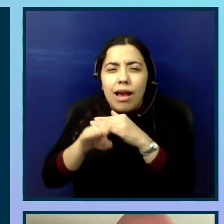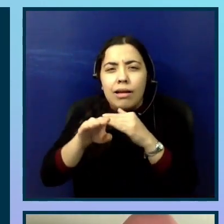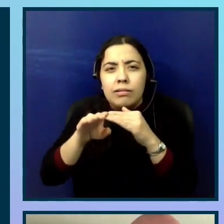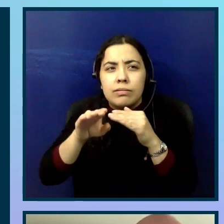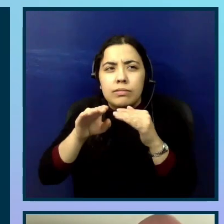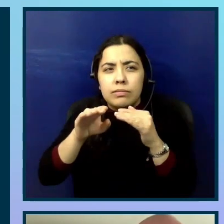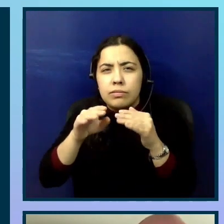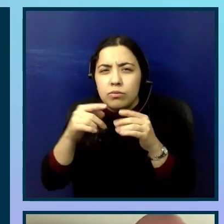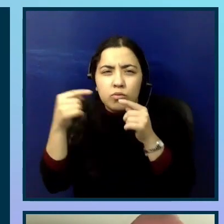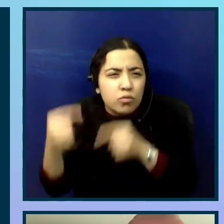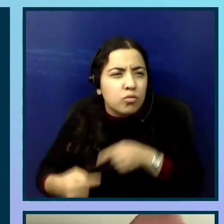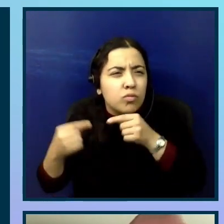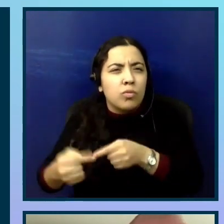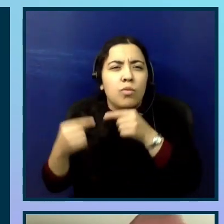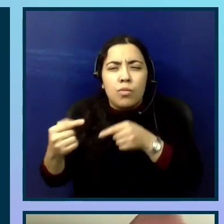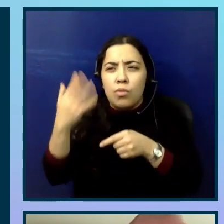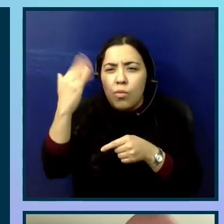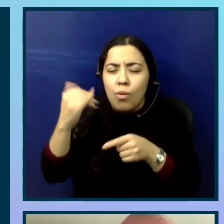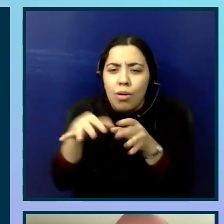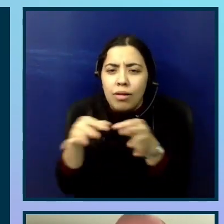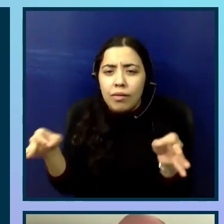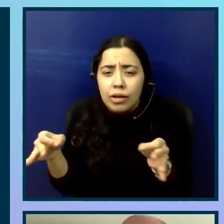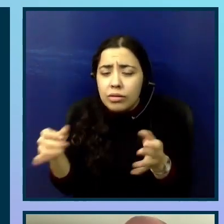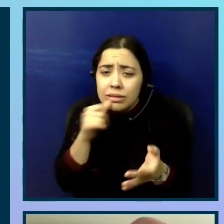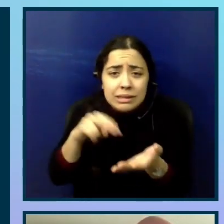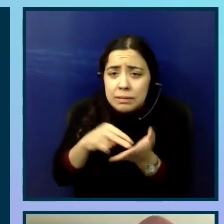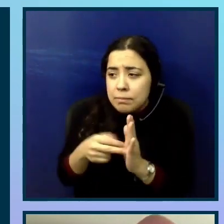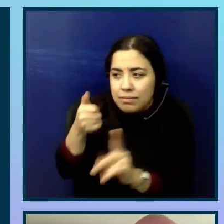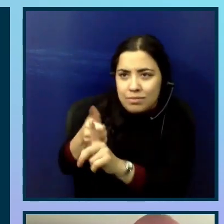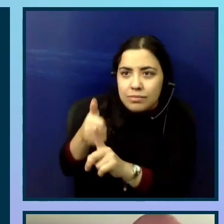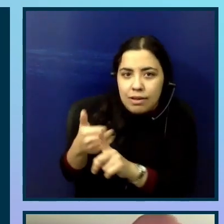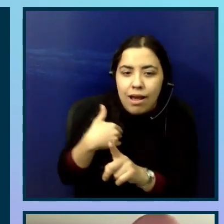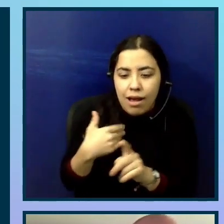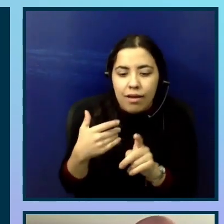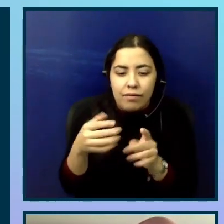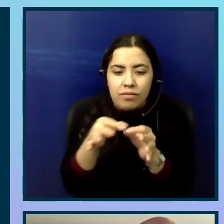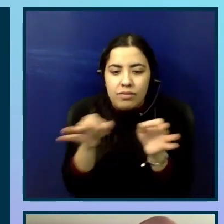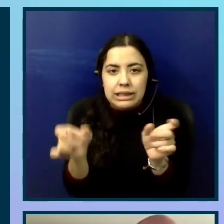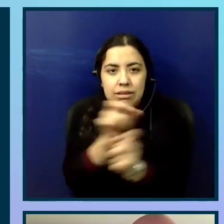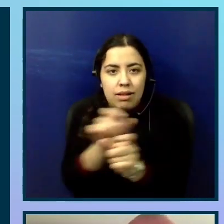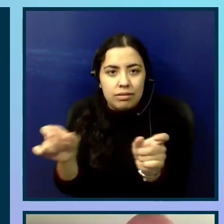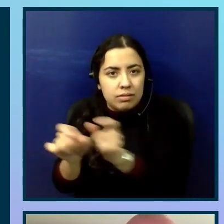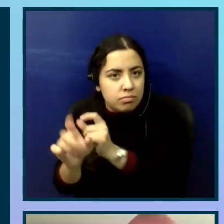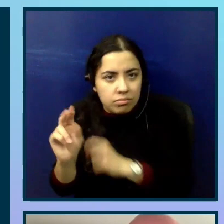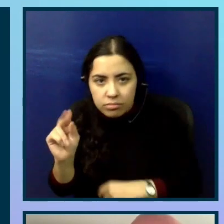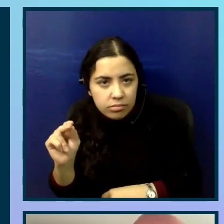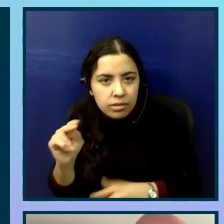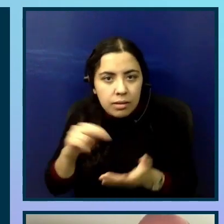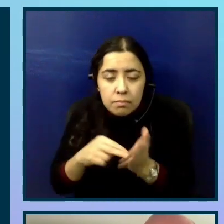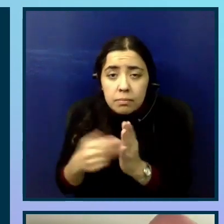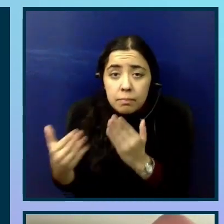It might mean that English is their second language and so you can't start some jumping to those kind of conclusions around it.